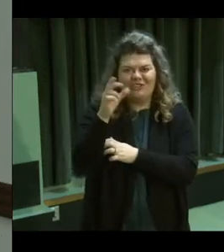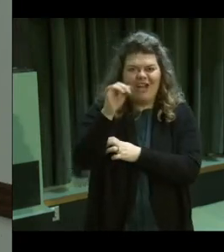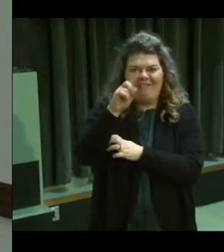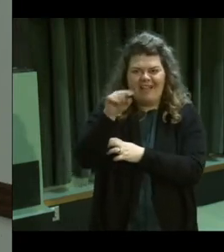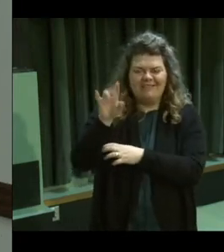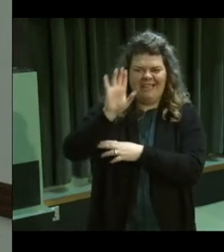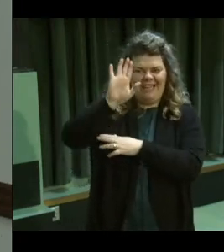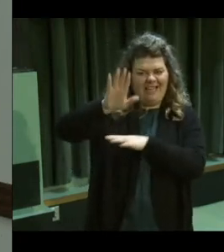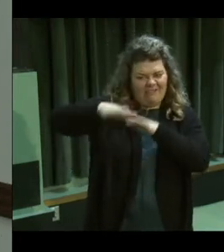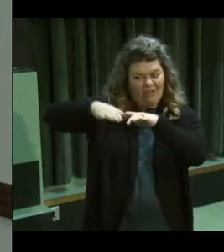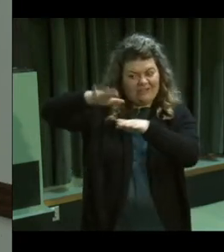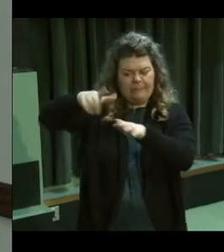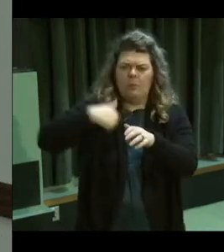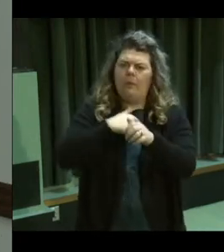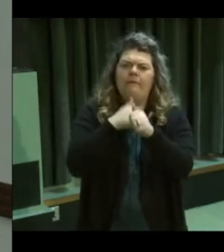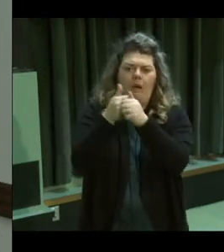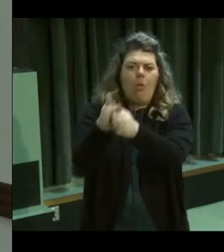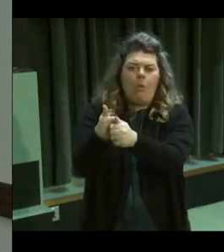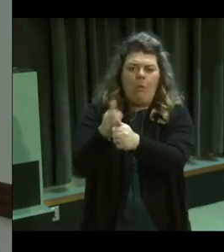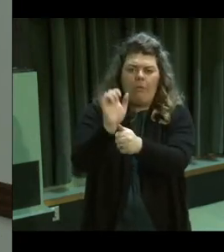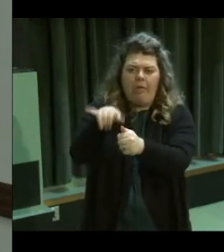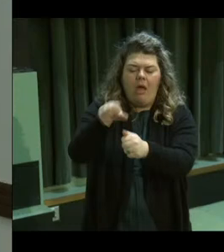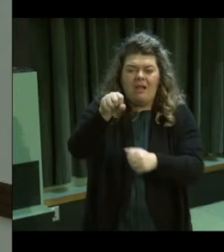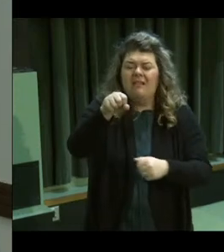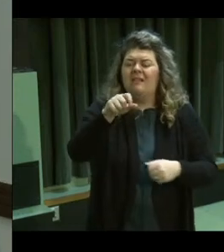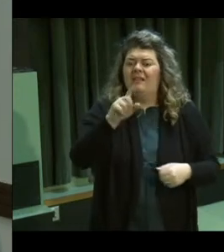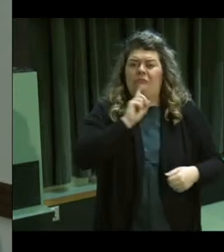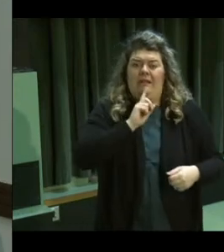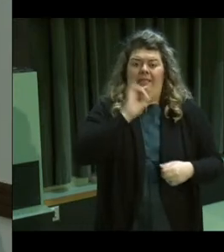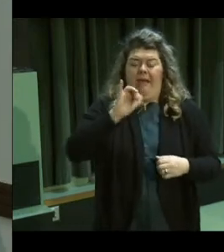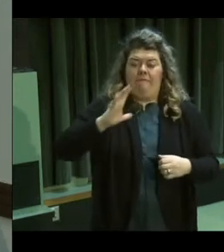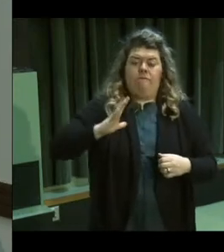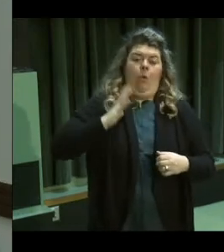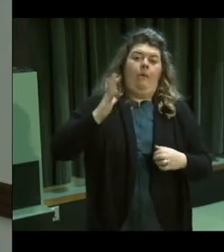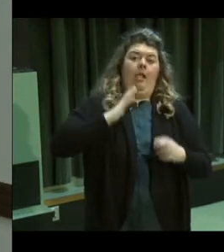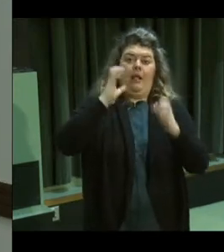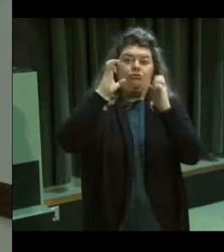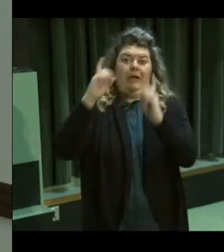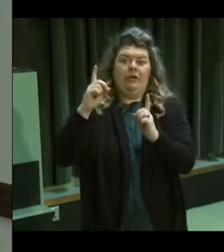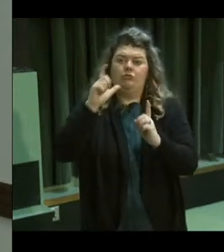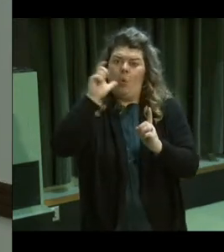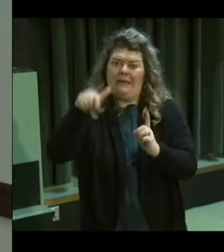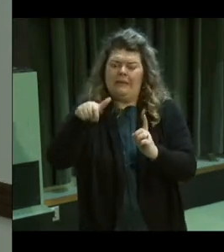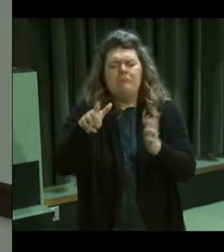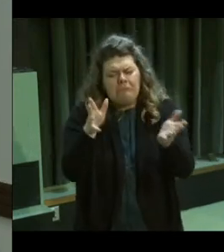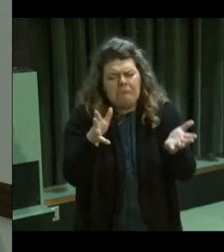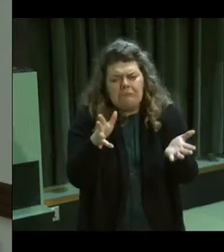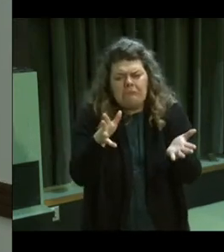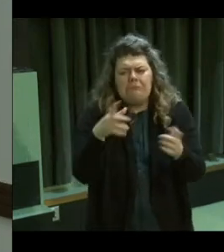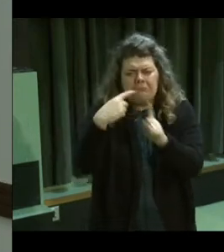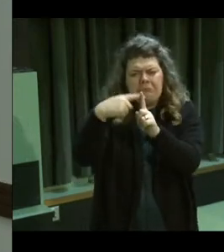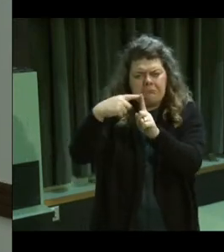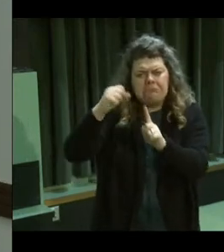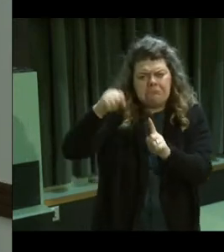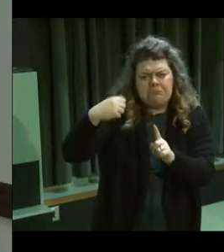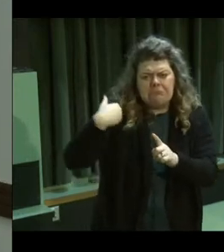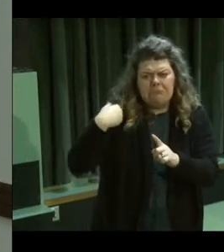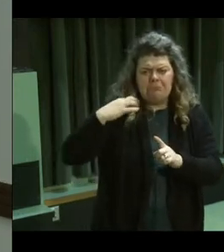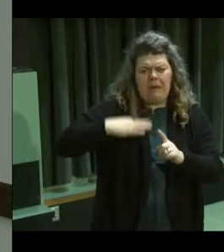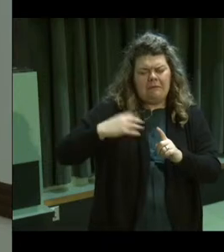that we believe that you don't need a formal education. It's